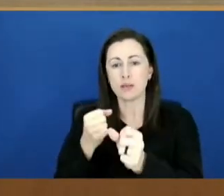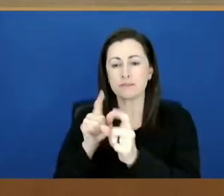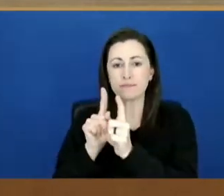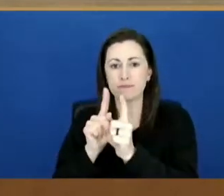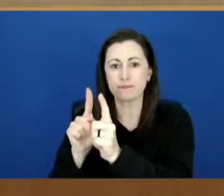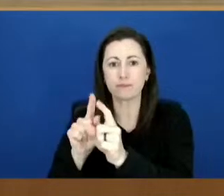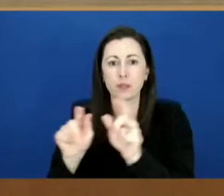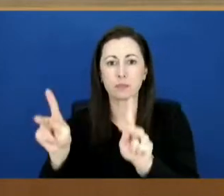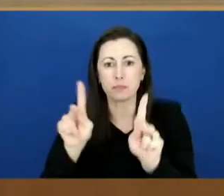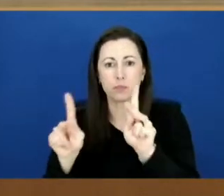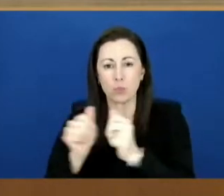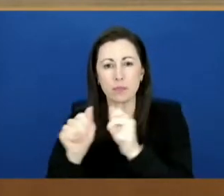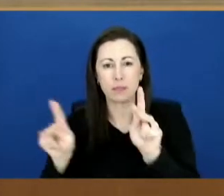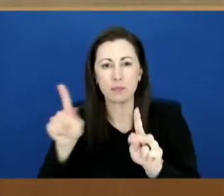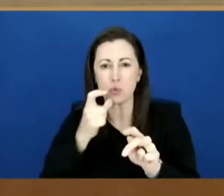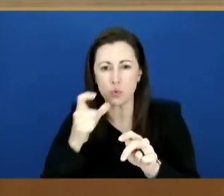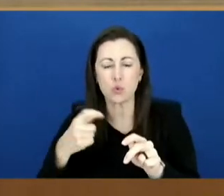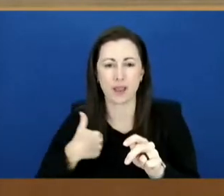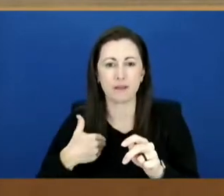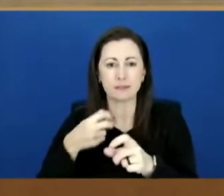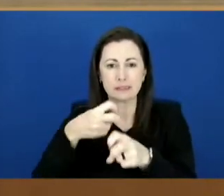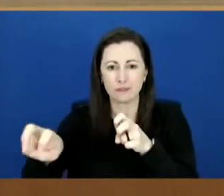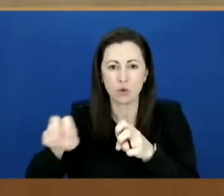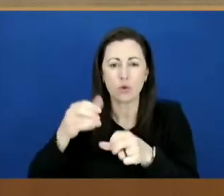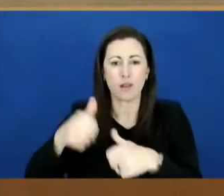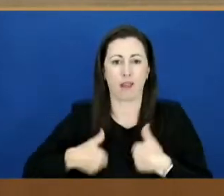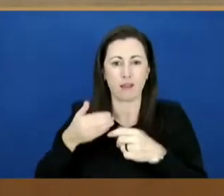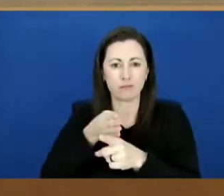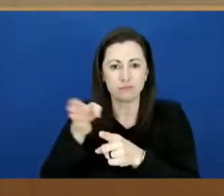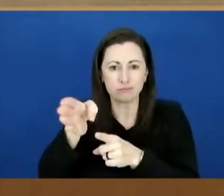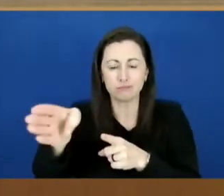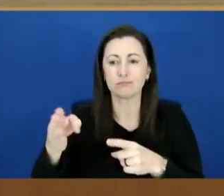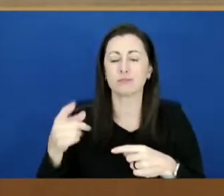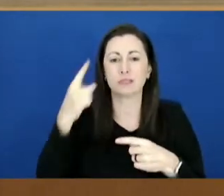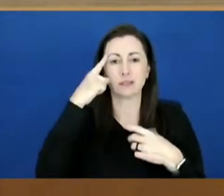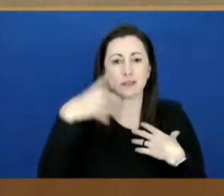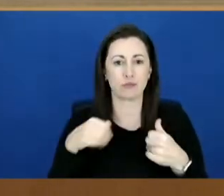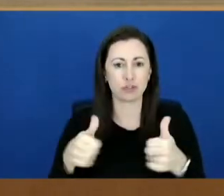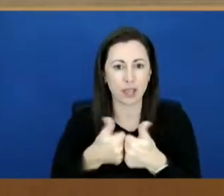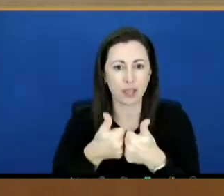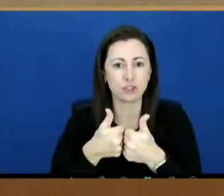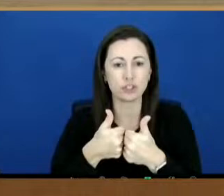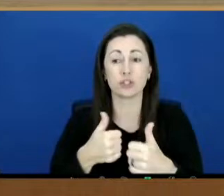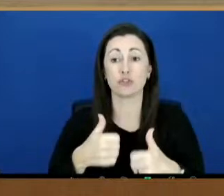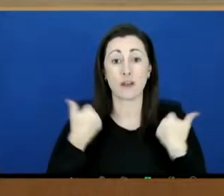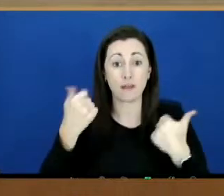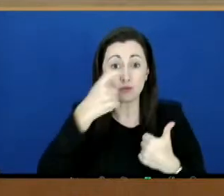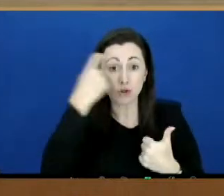WE WALK WITH PEOPLE WHO ARE NAVIGATING SOME OF LIFE'S MOST